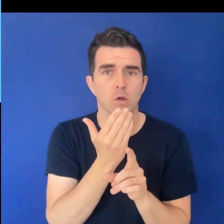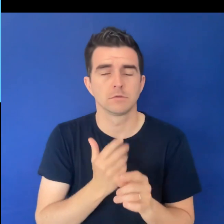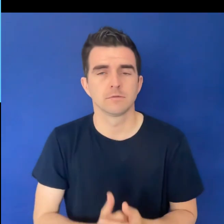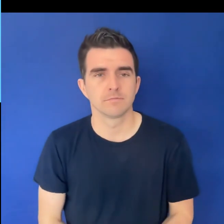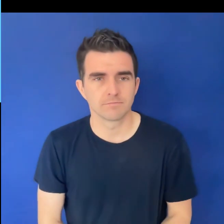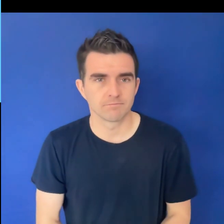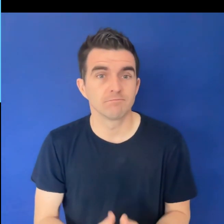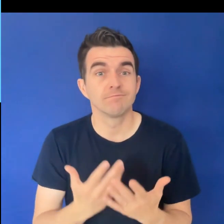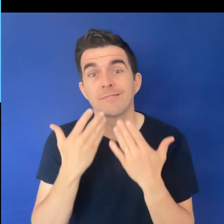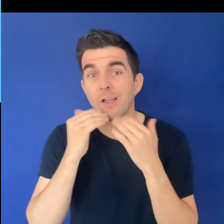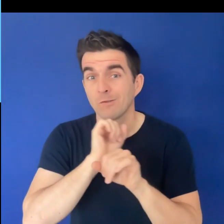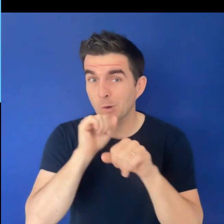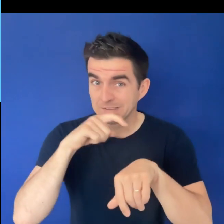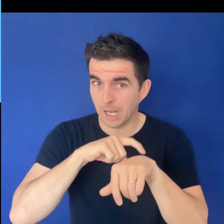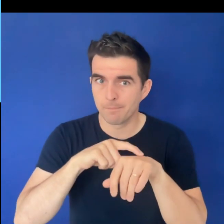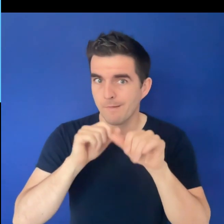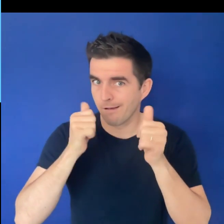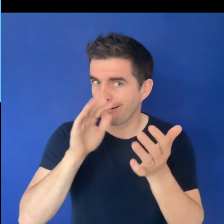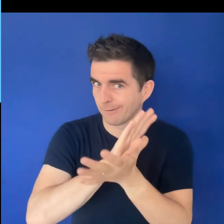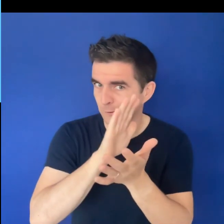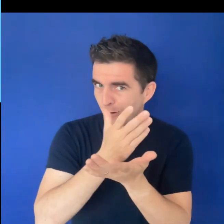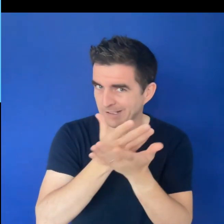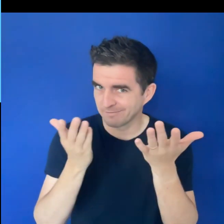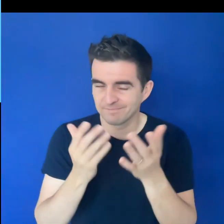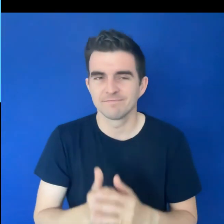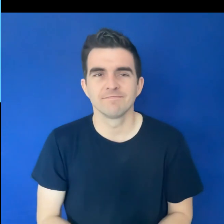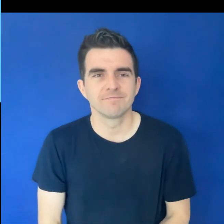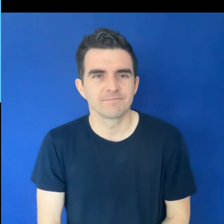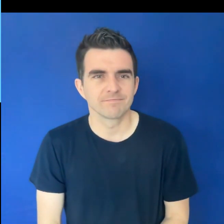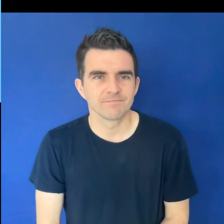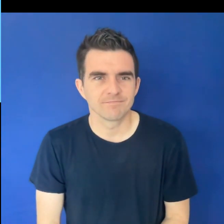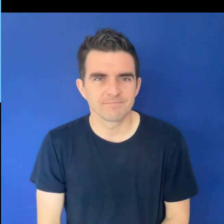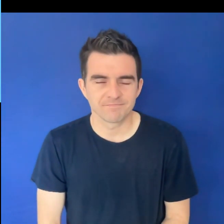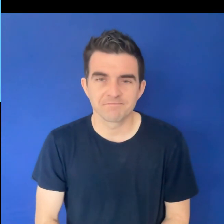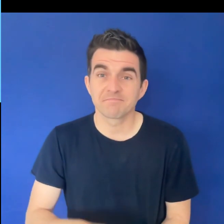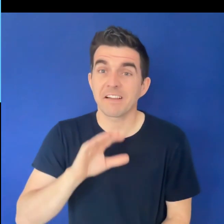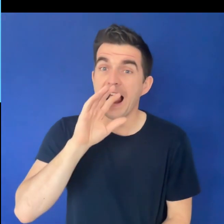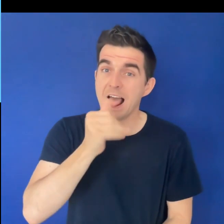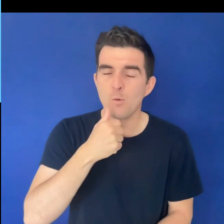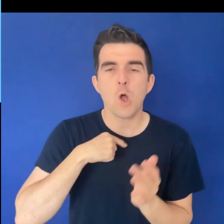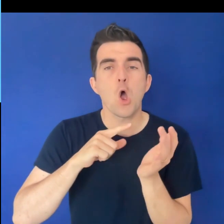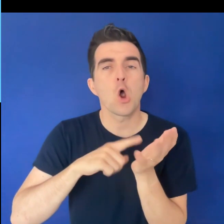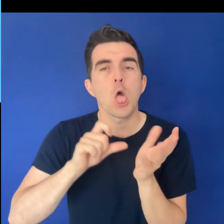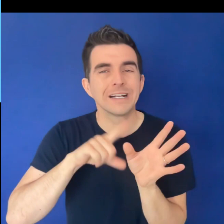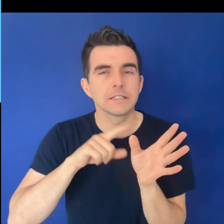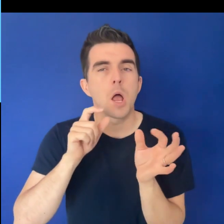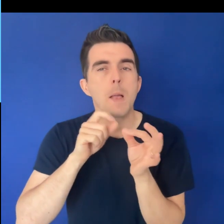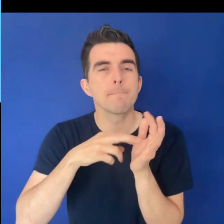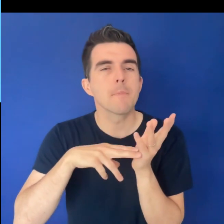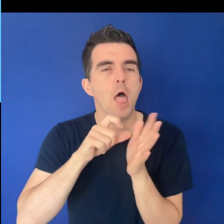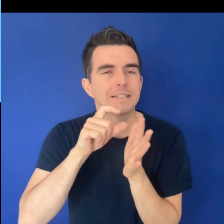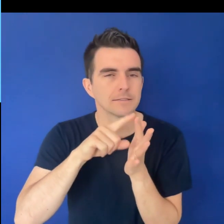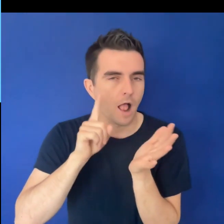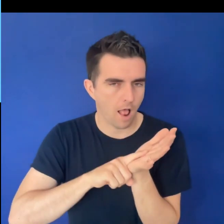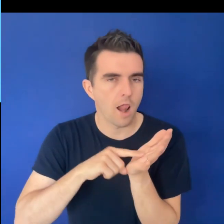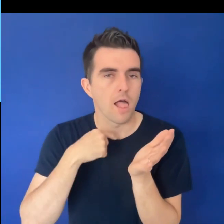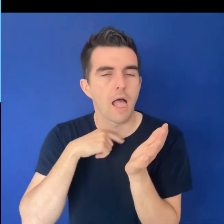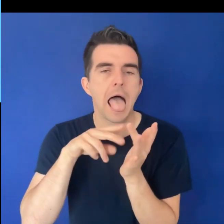Thanks for your time, and have a good one! Hello, I’m Lucy Blundel, the indie developer behind Videoverse, which is a narrative